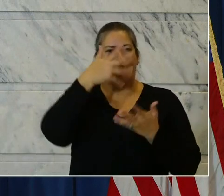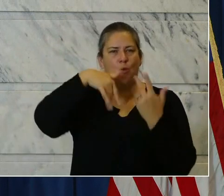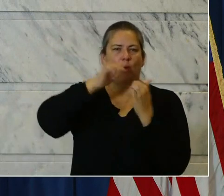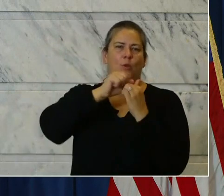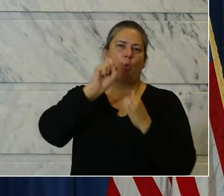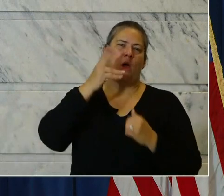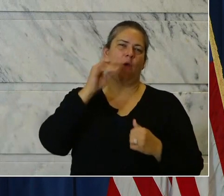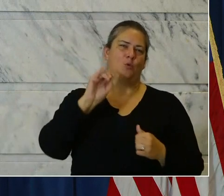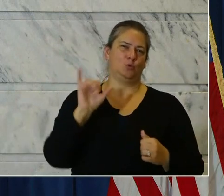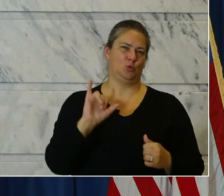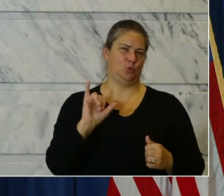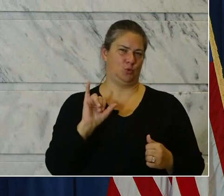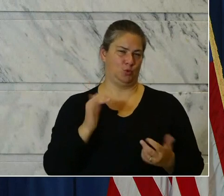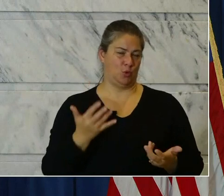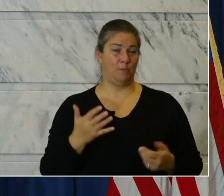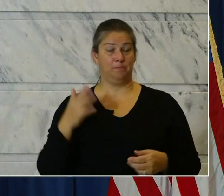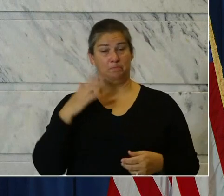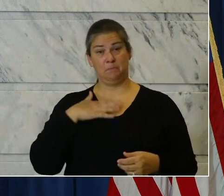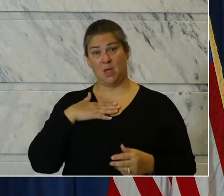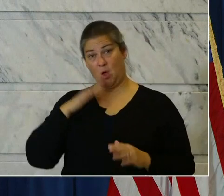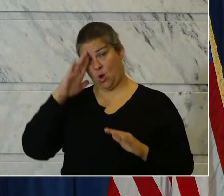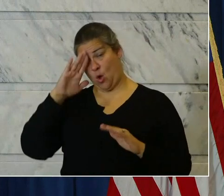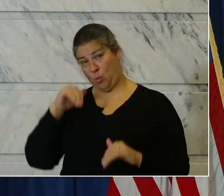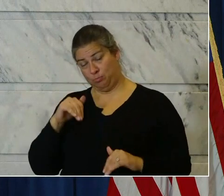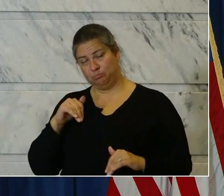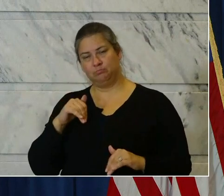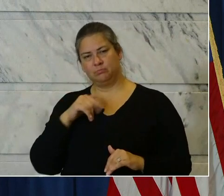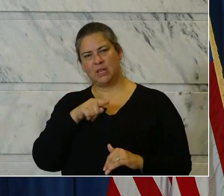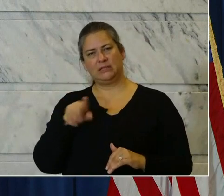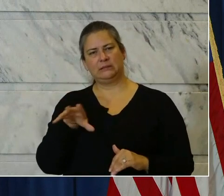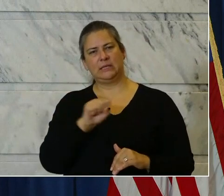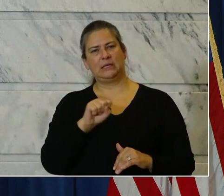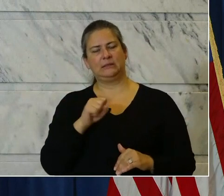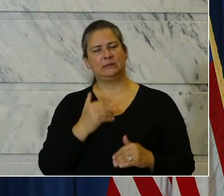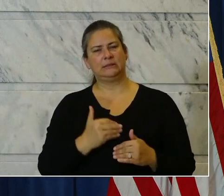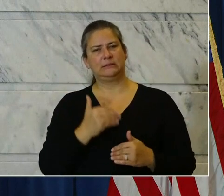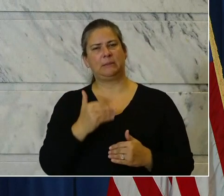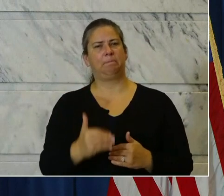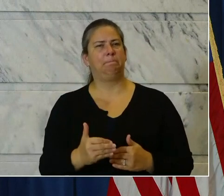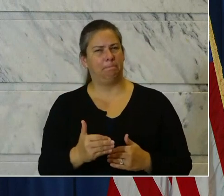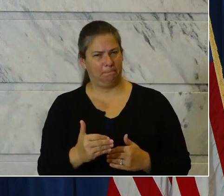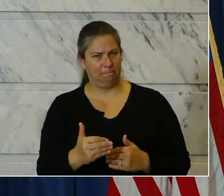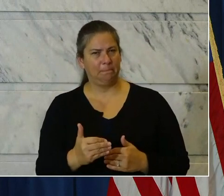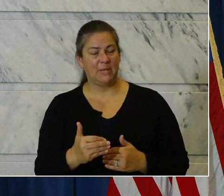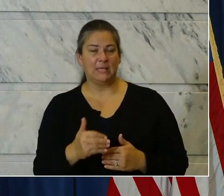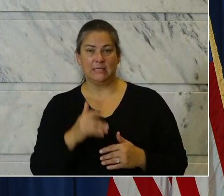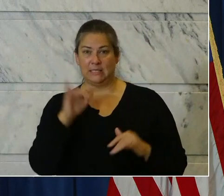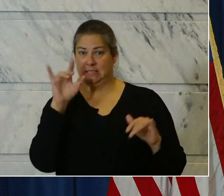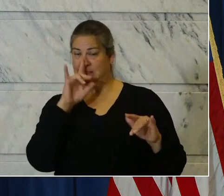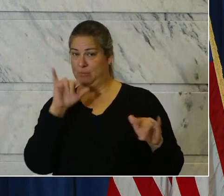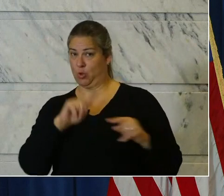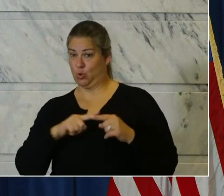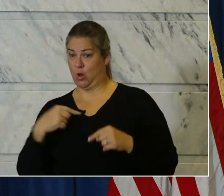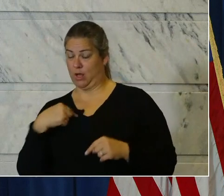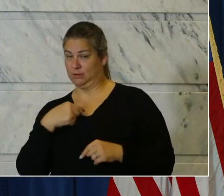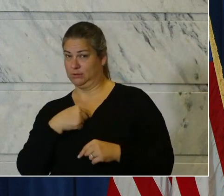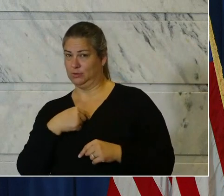POPULATION IT'S ALSO THE INTERACTION WITH OHIO. SO MY HOPE IS THAT THEY WILL TAKE